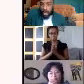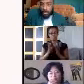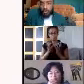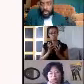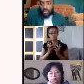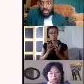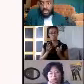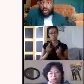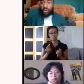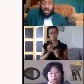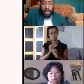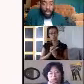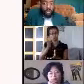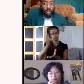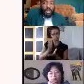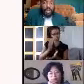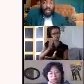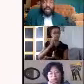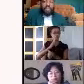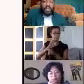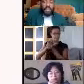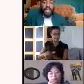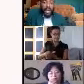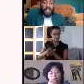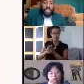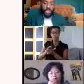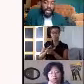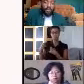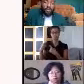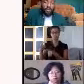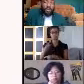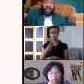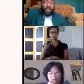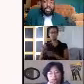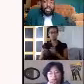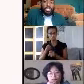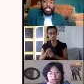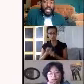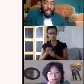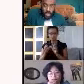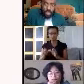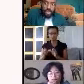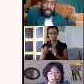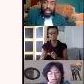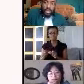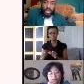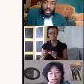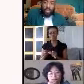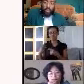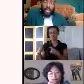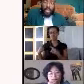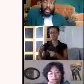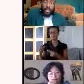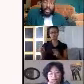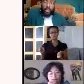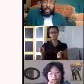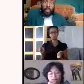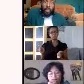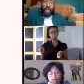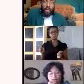couple of years, although it's ongoing, things should have changed in the, in the way, in